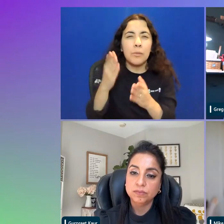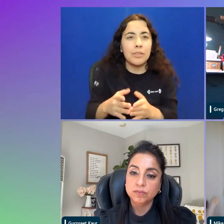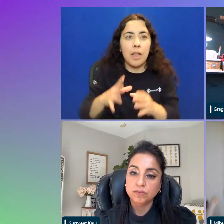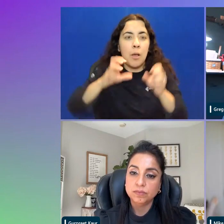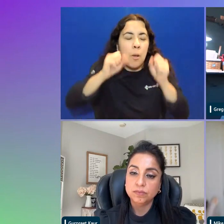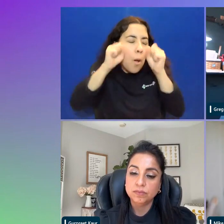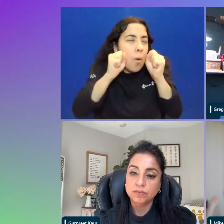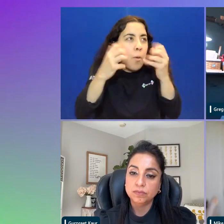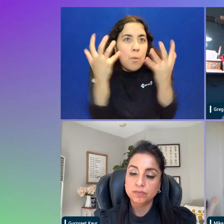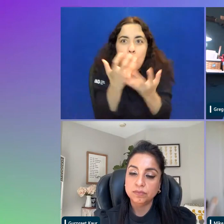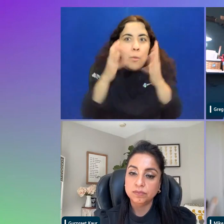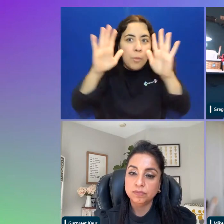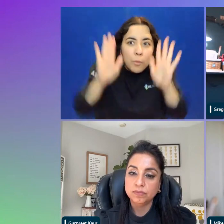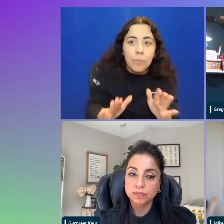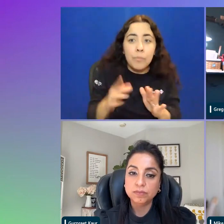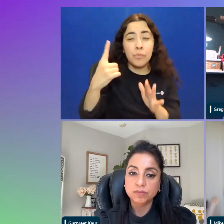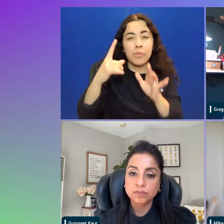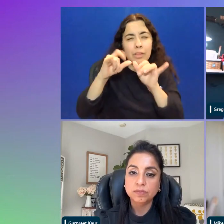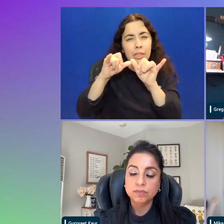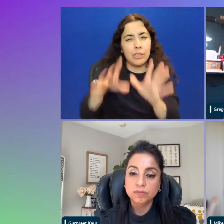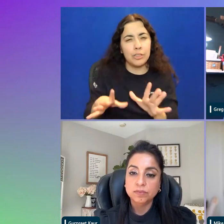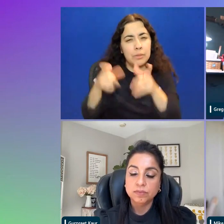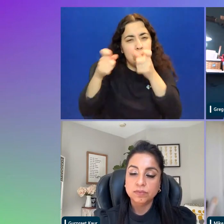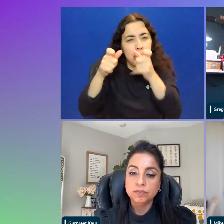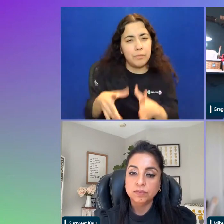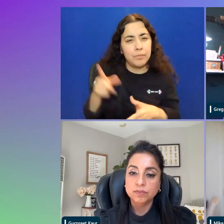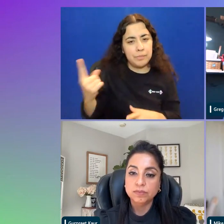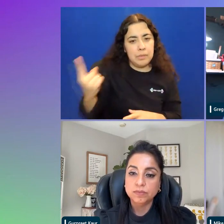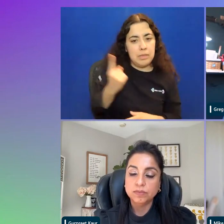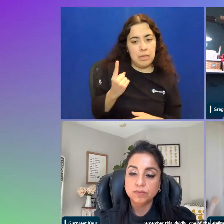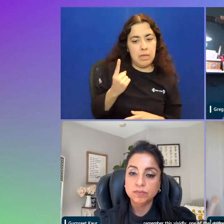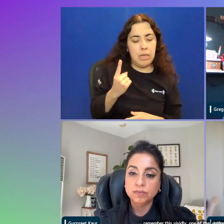the engine managers came to me, oh gosh, about a year after we